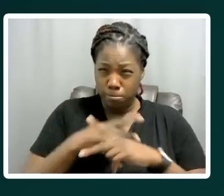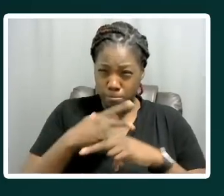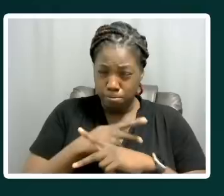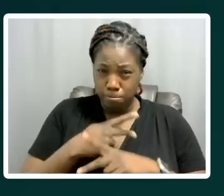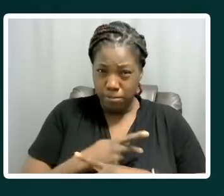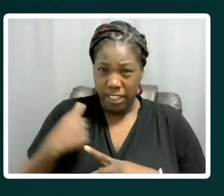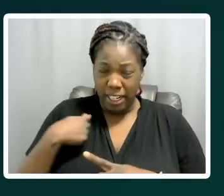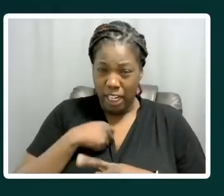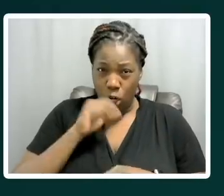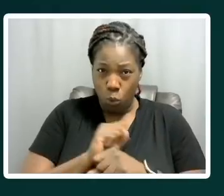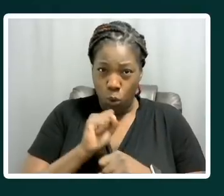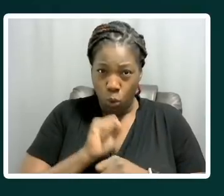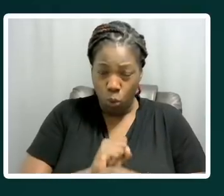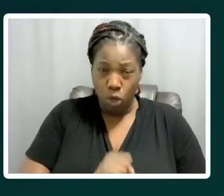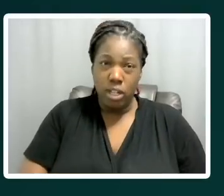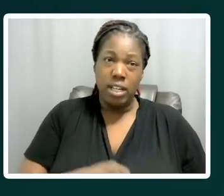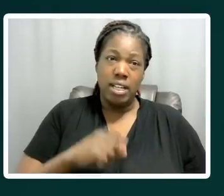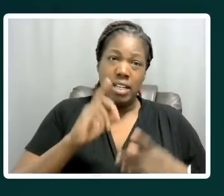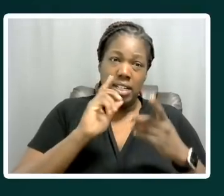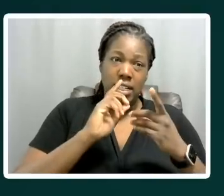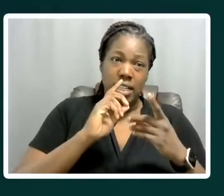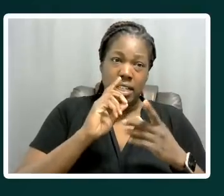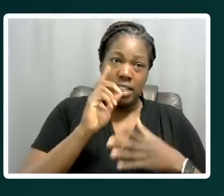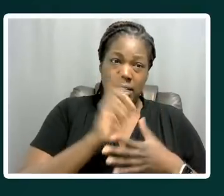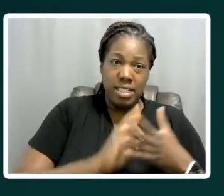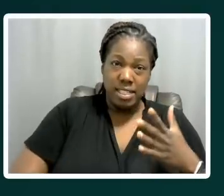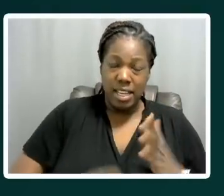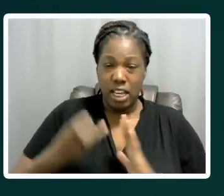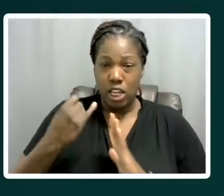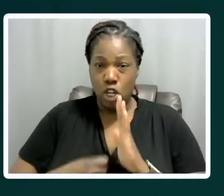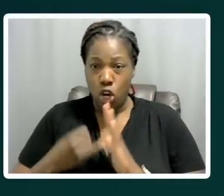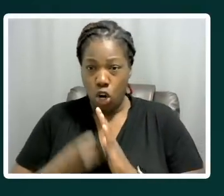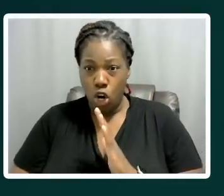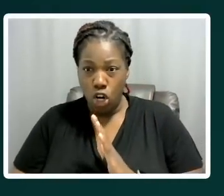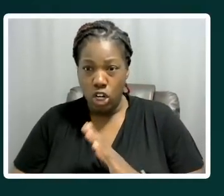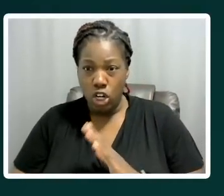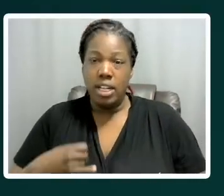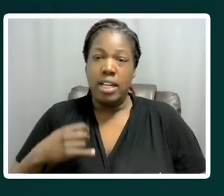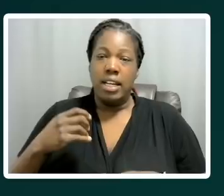design, and digital experience to promote STEM and STEAM education. From high concept